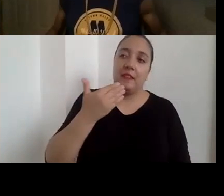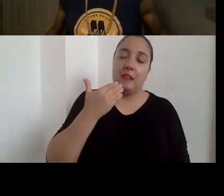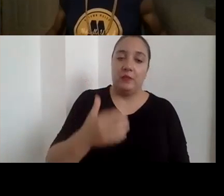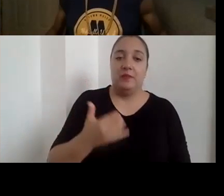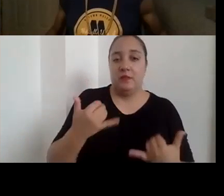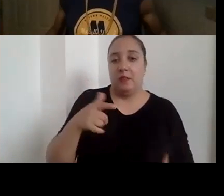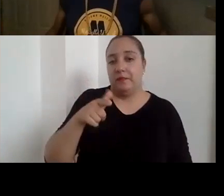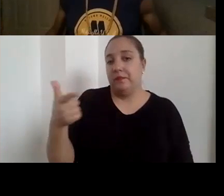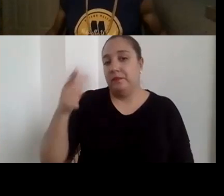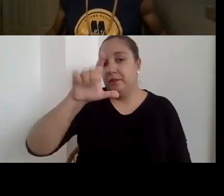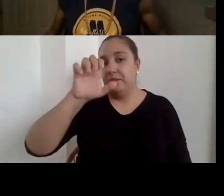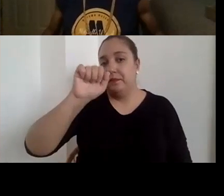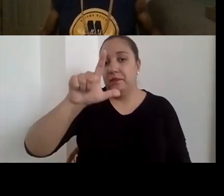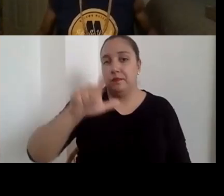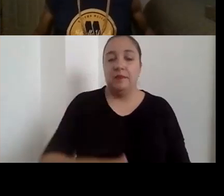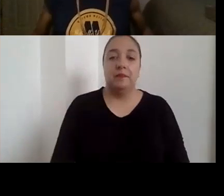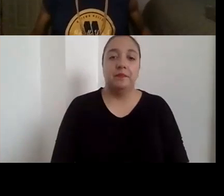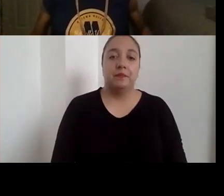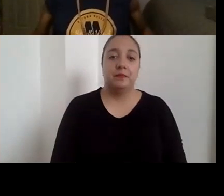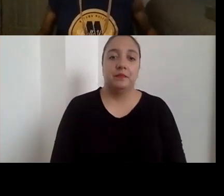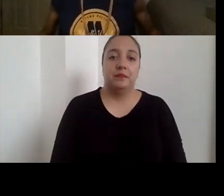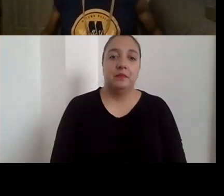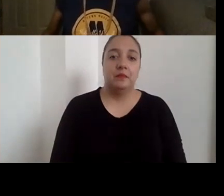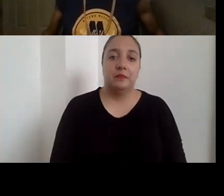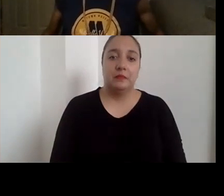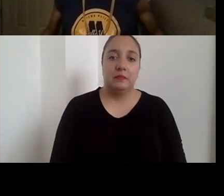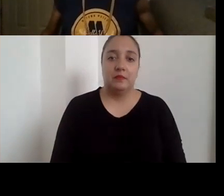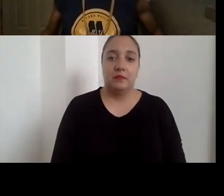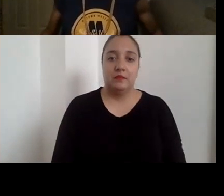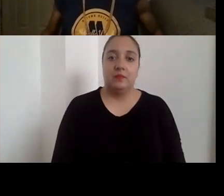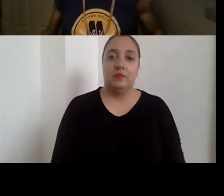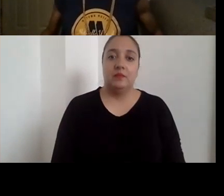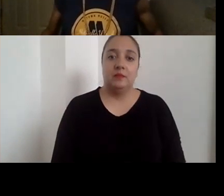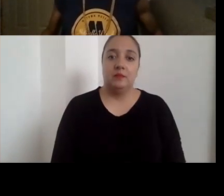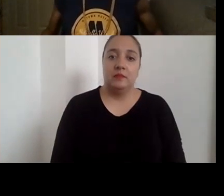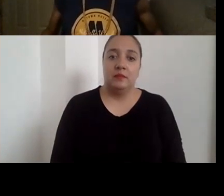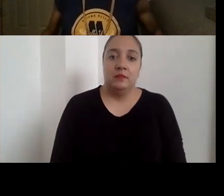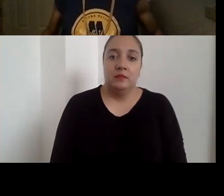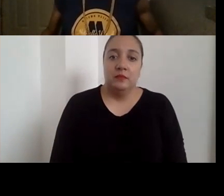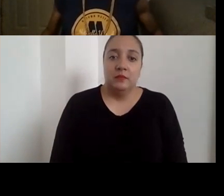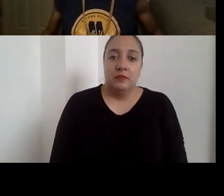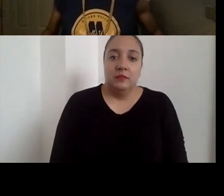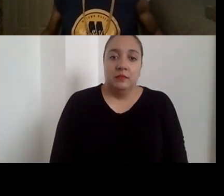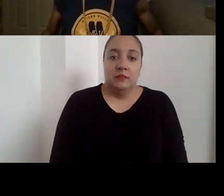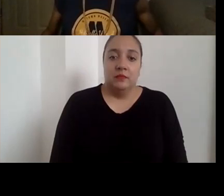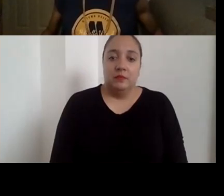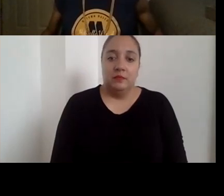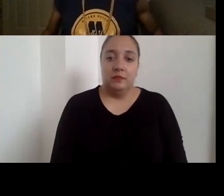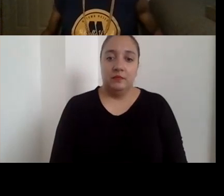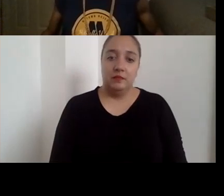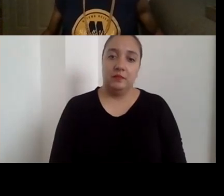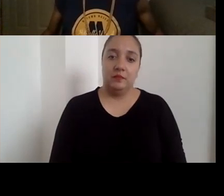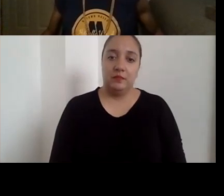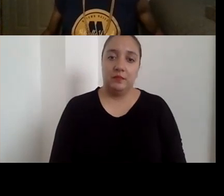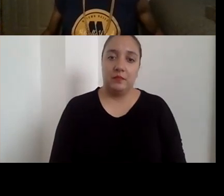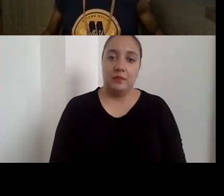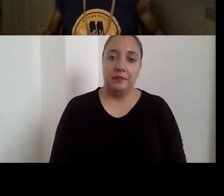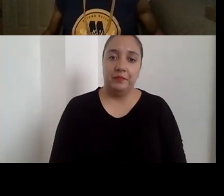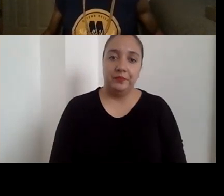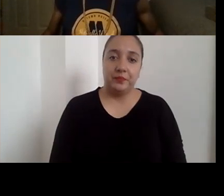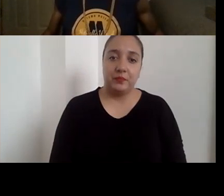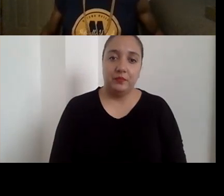I'm thinking of it more so in terms of what I need